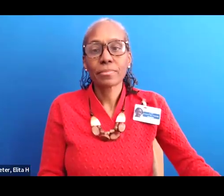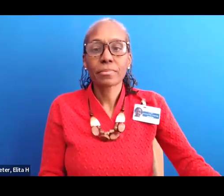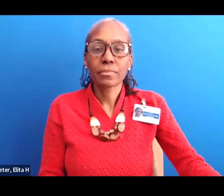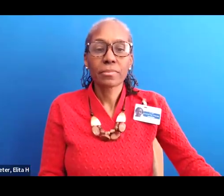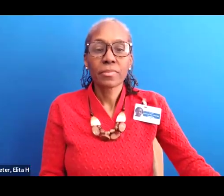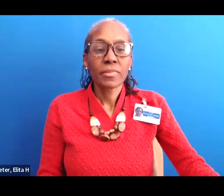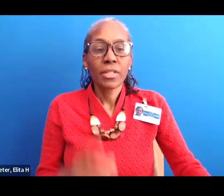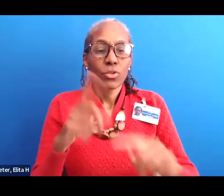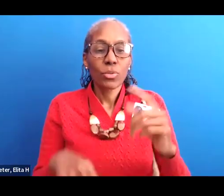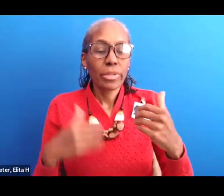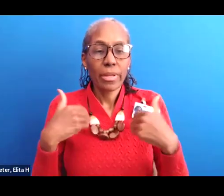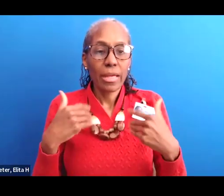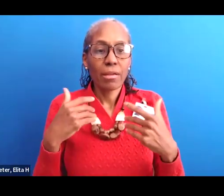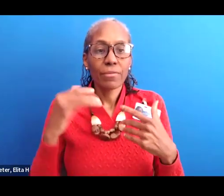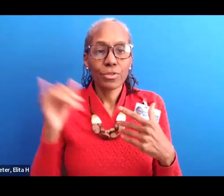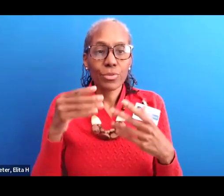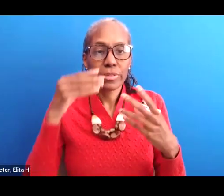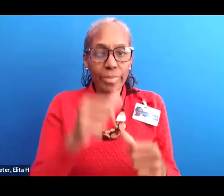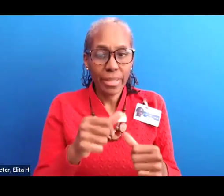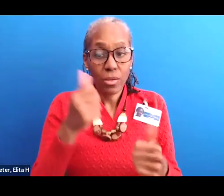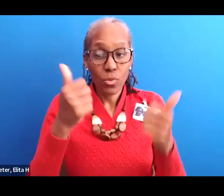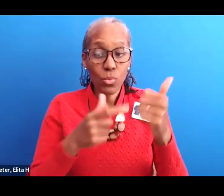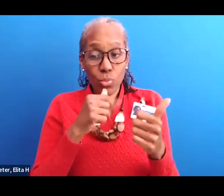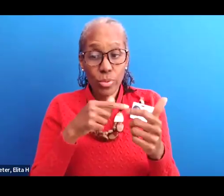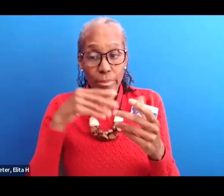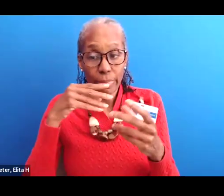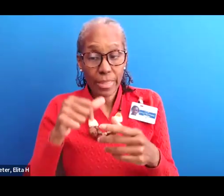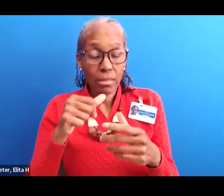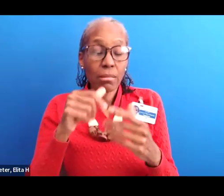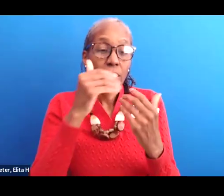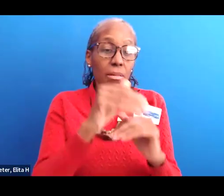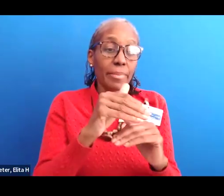If you can have insurance pay for it and what insurance pays for is very limited.